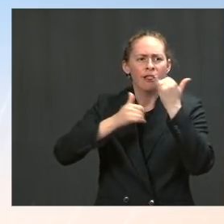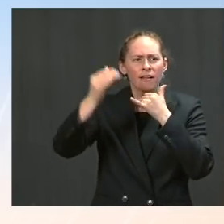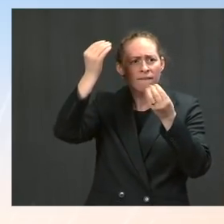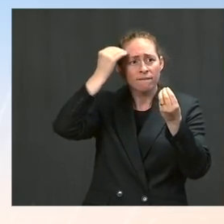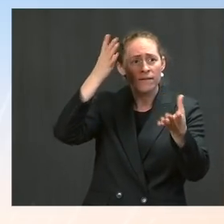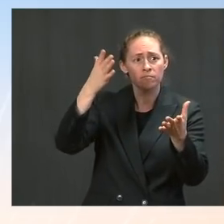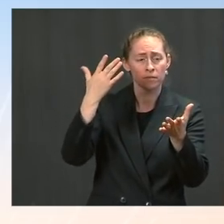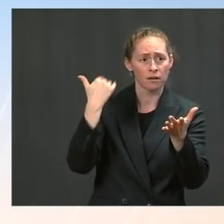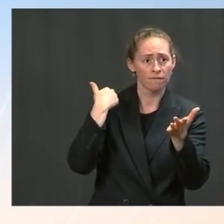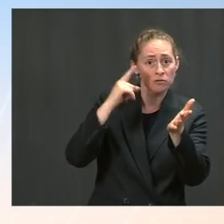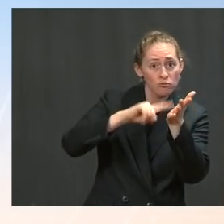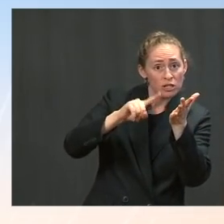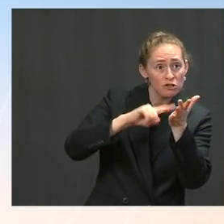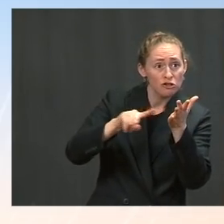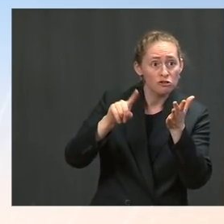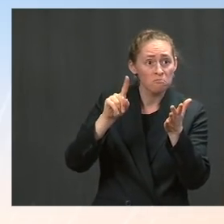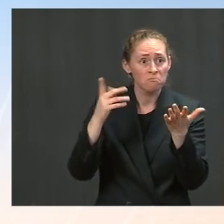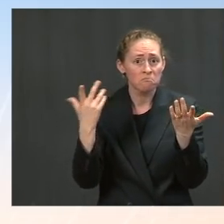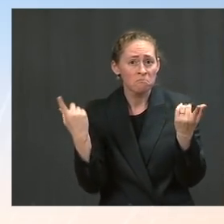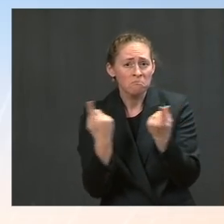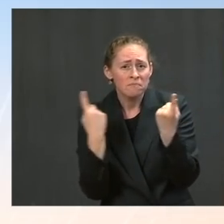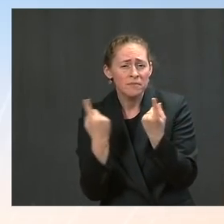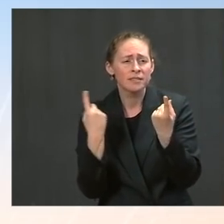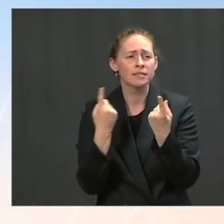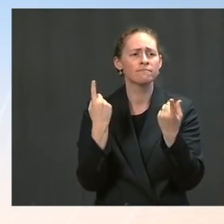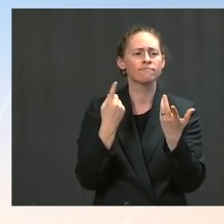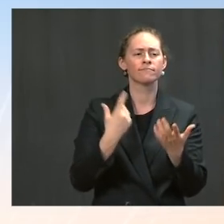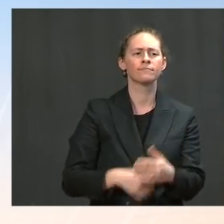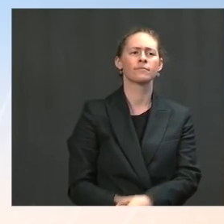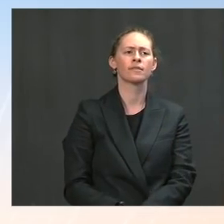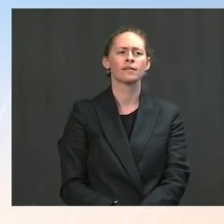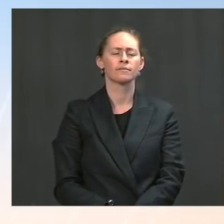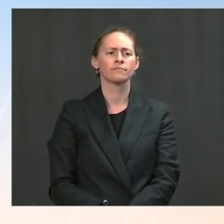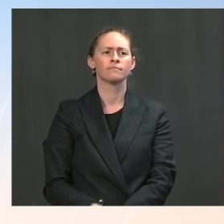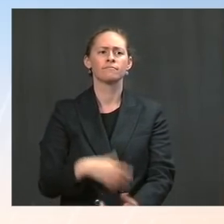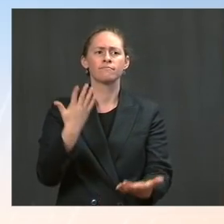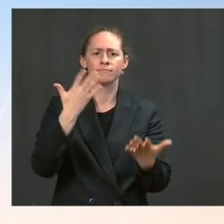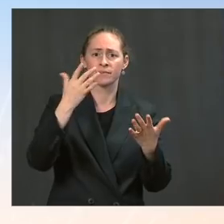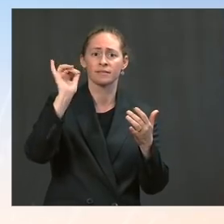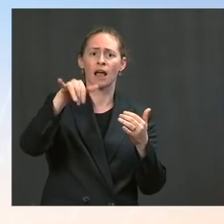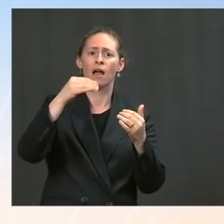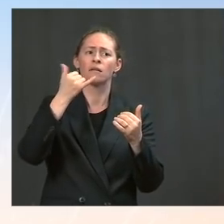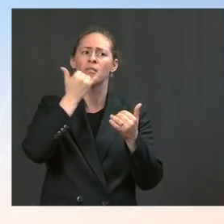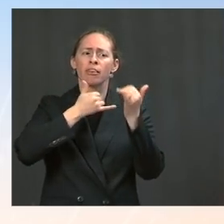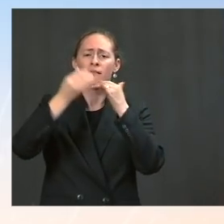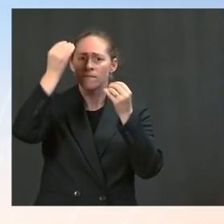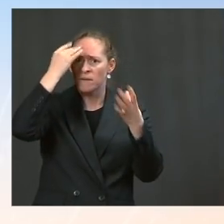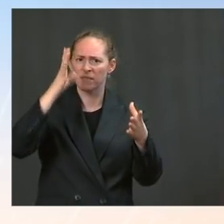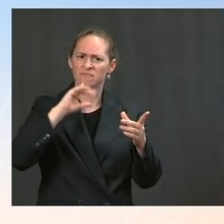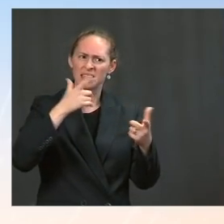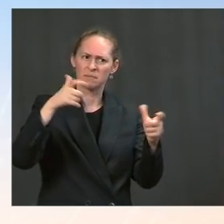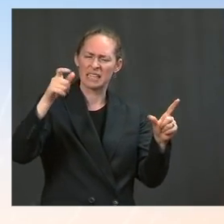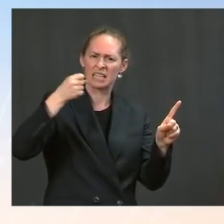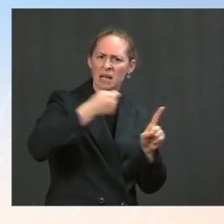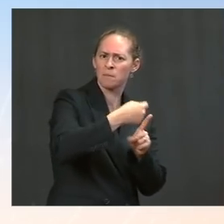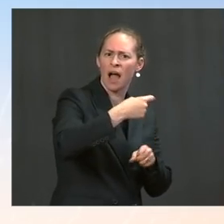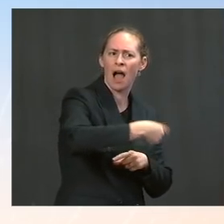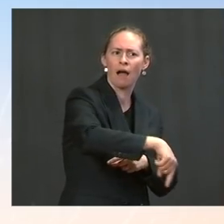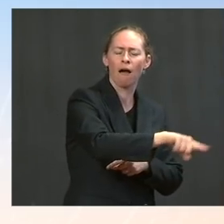is there any misinformation affecting children as well? Ms. Psaki: That's a really interesting question. I don't have any data at my fingertips.